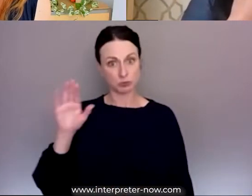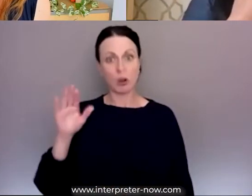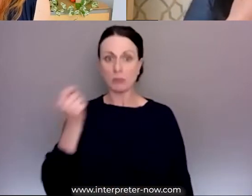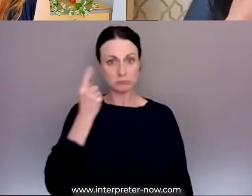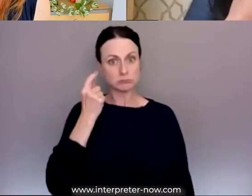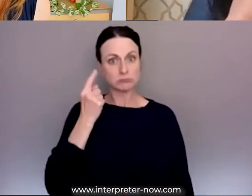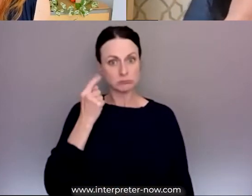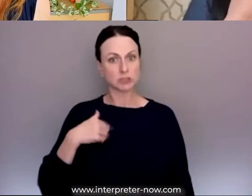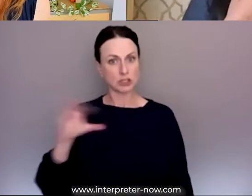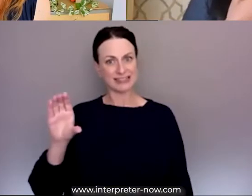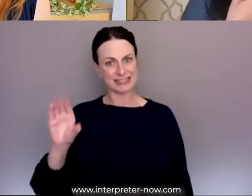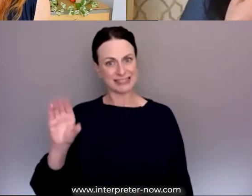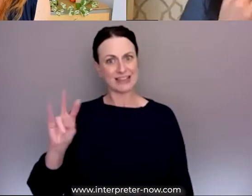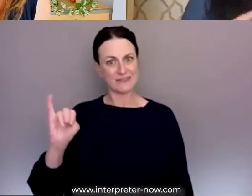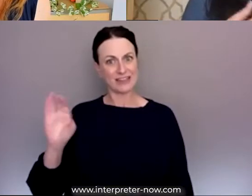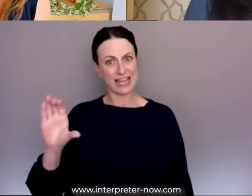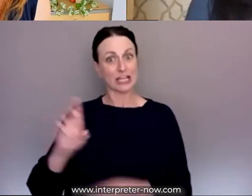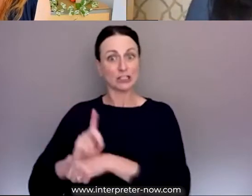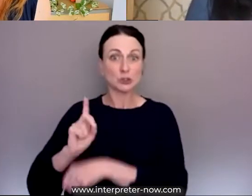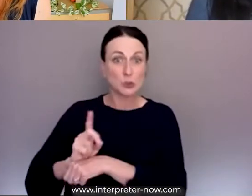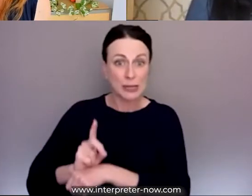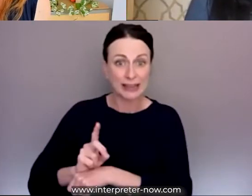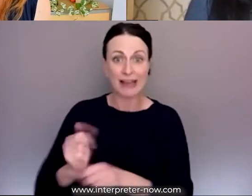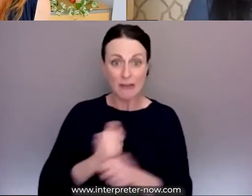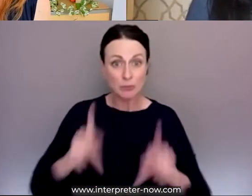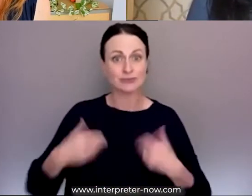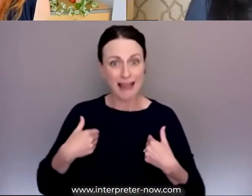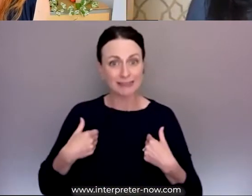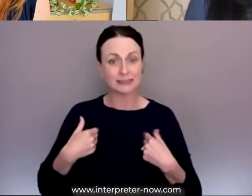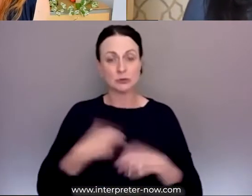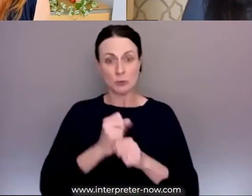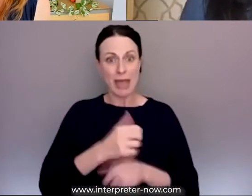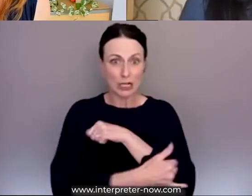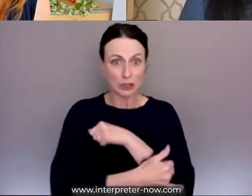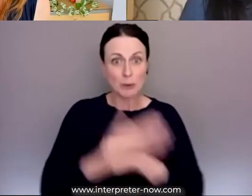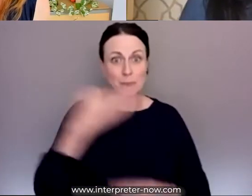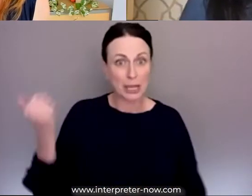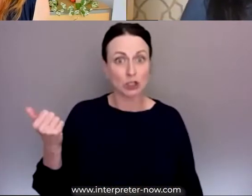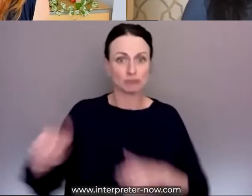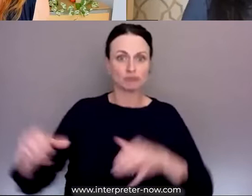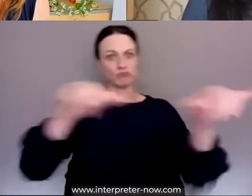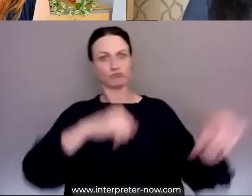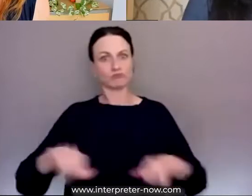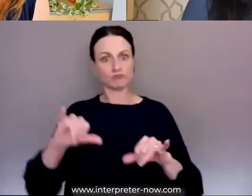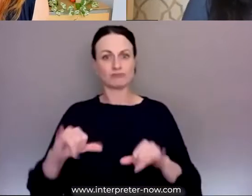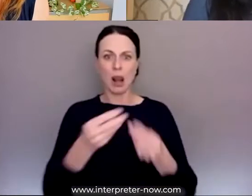civic duty every person in this country has to make the country better. We've lost that right now.